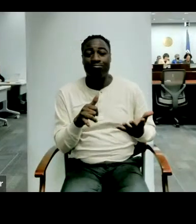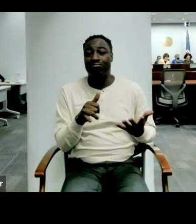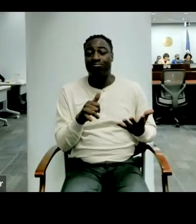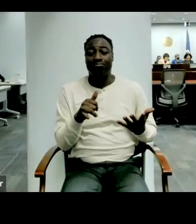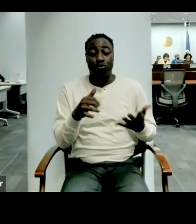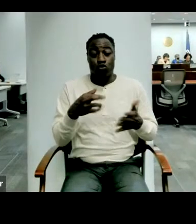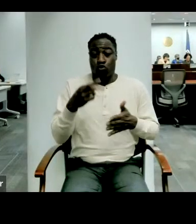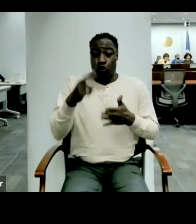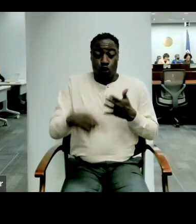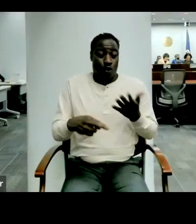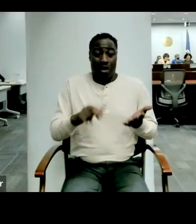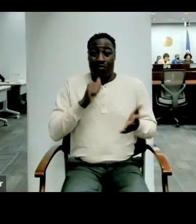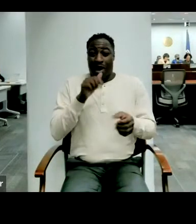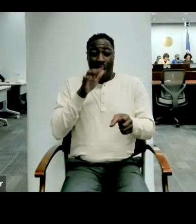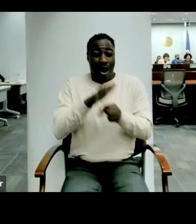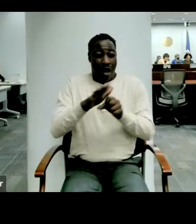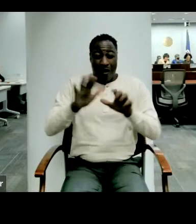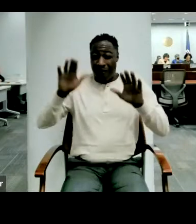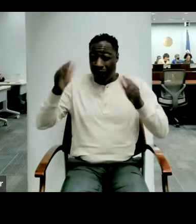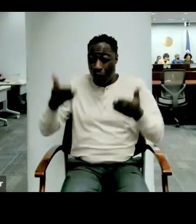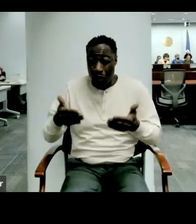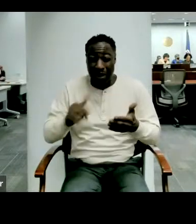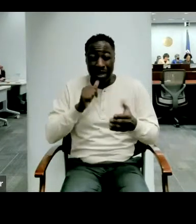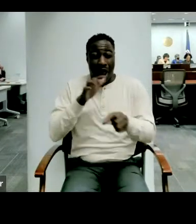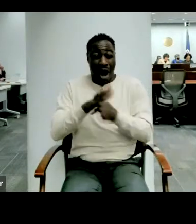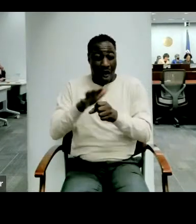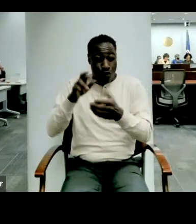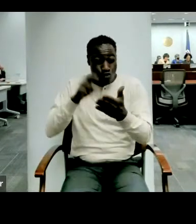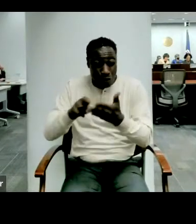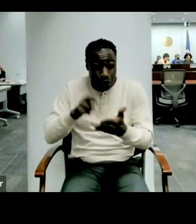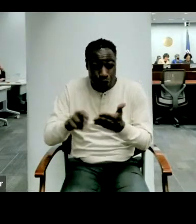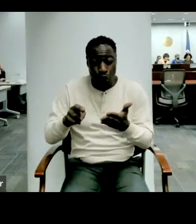result of not enough focus in terms of our guidance on that particular interest